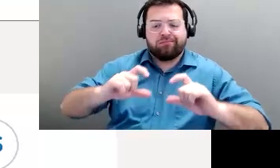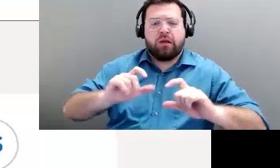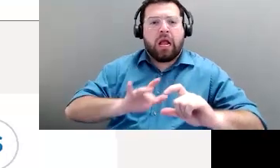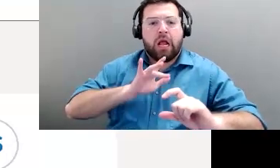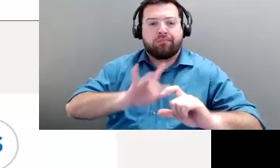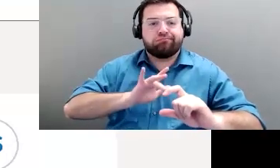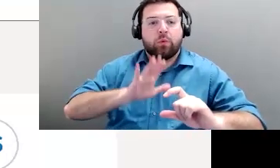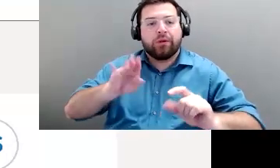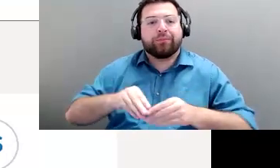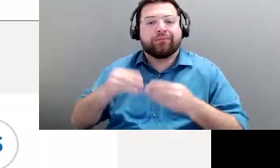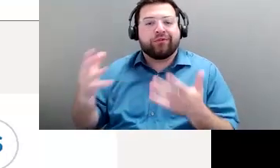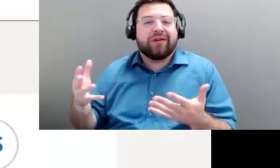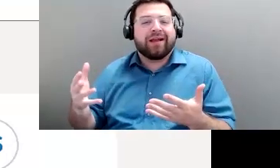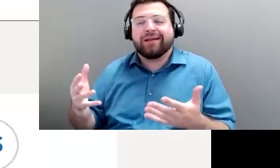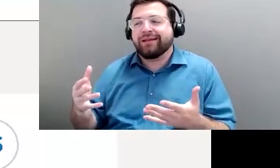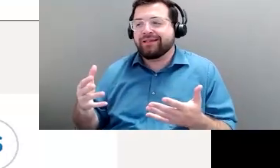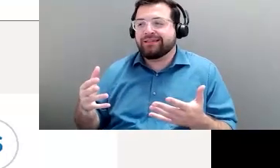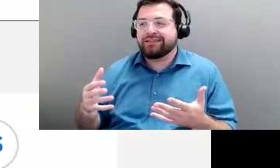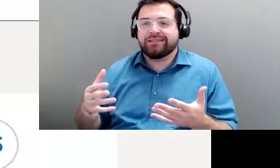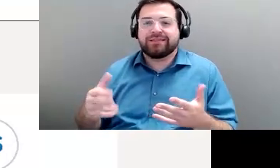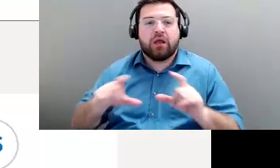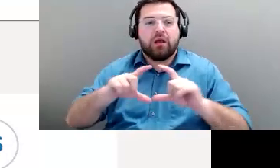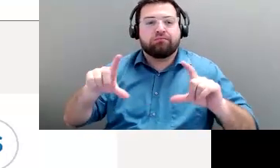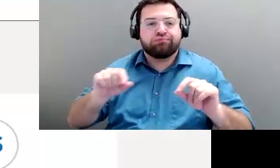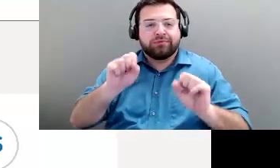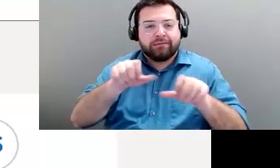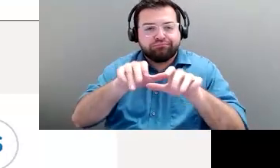it'll provide you sort of that box to leave a comment for the student also.